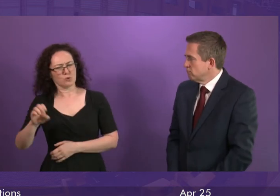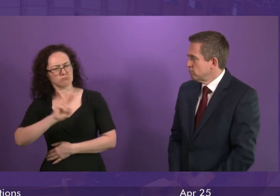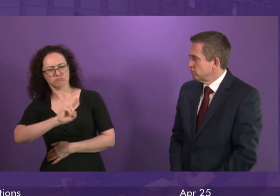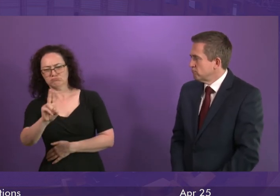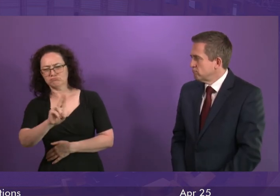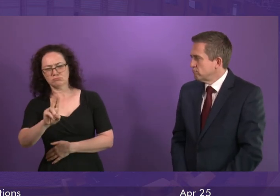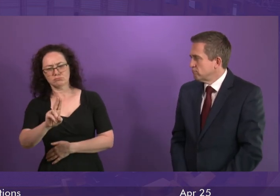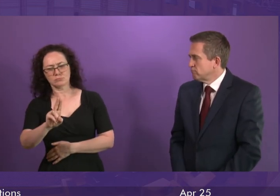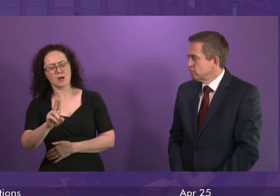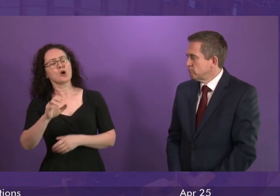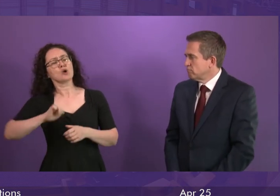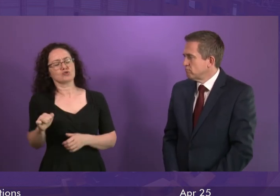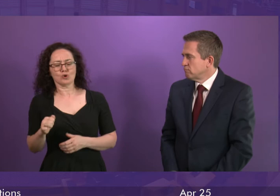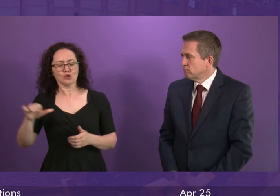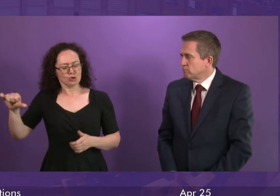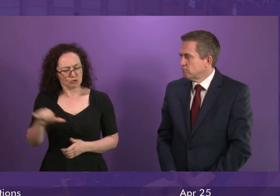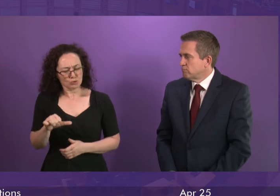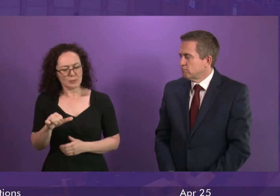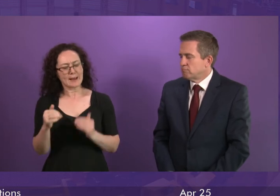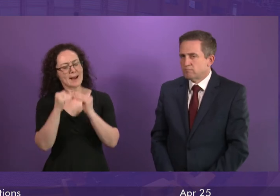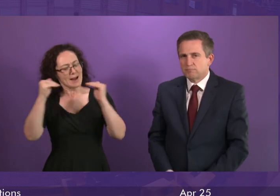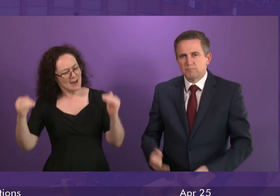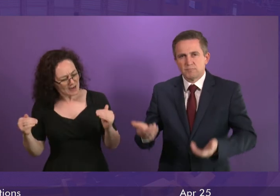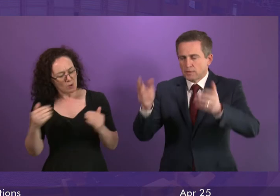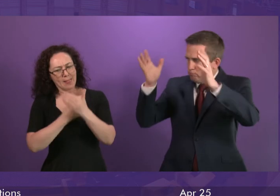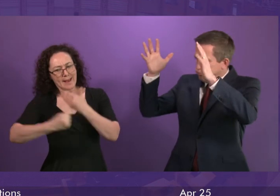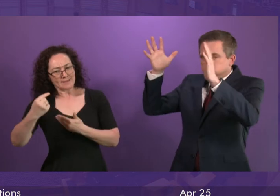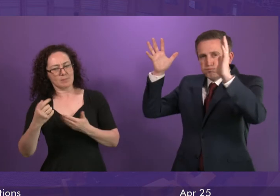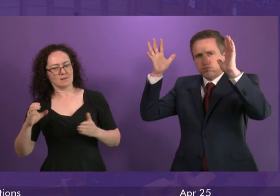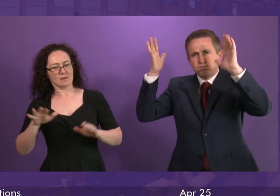is an equal, normal independent country, the better for all of us.